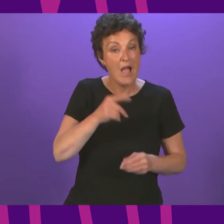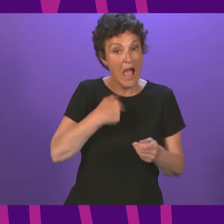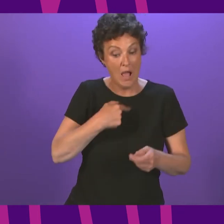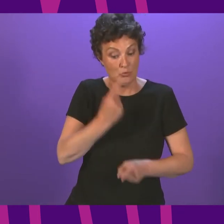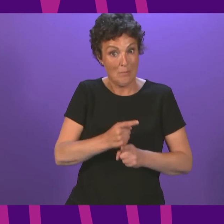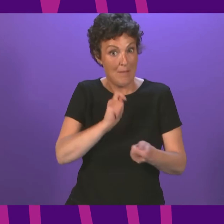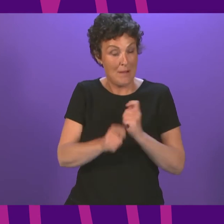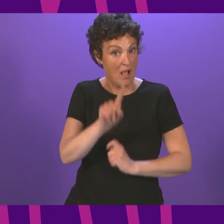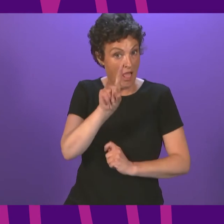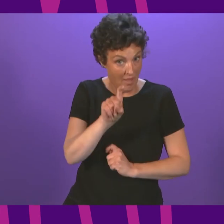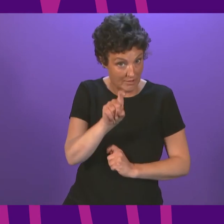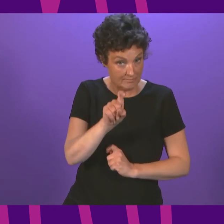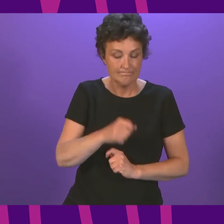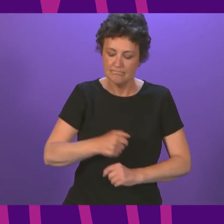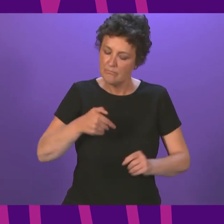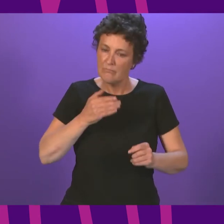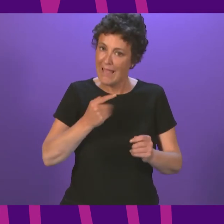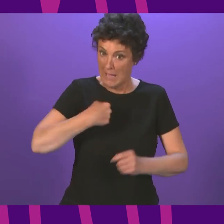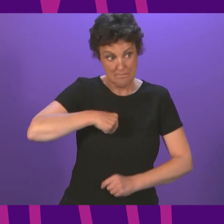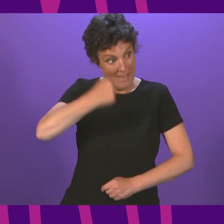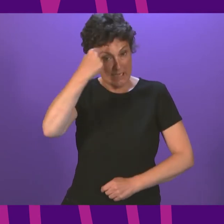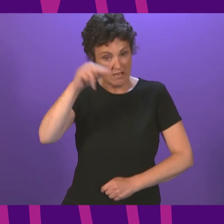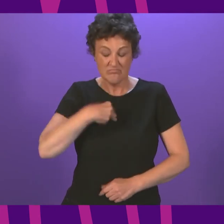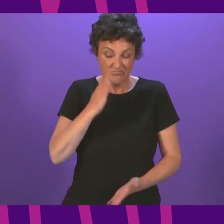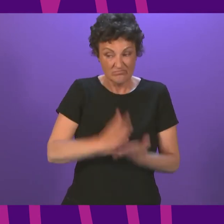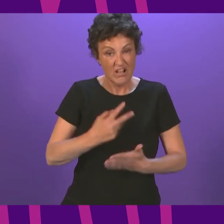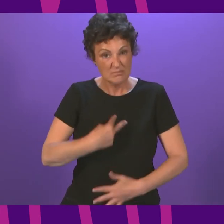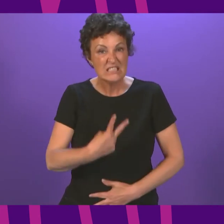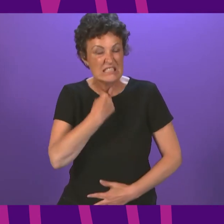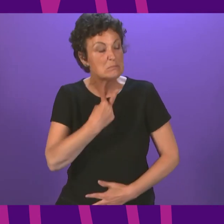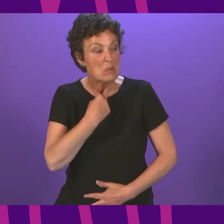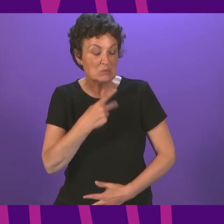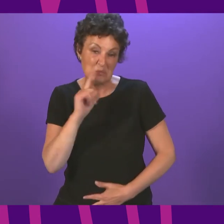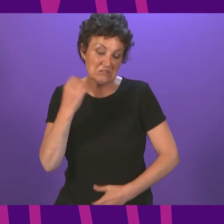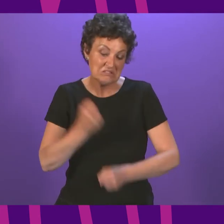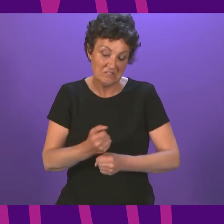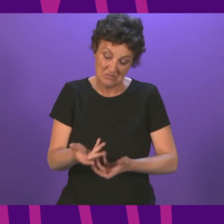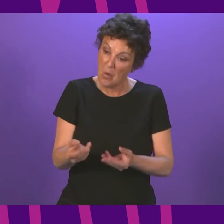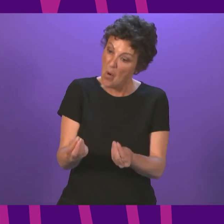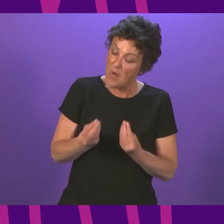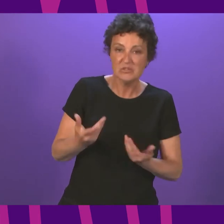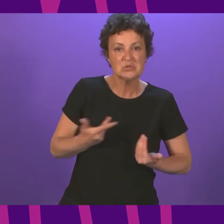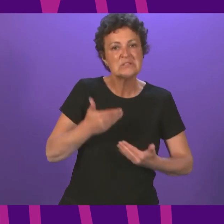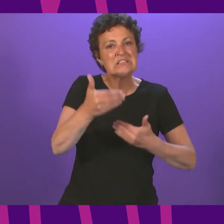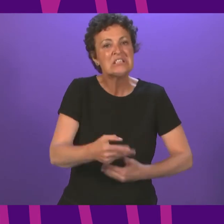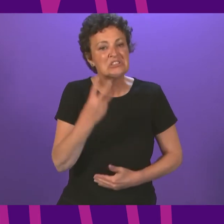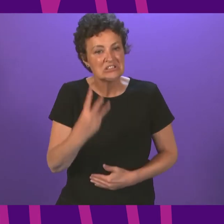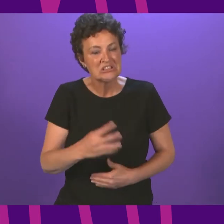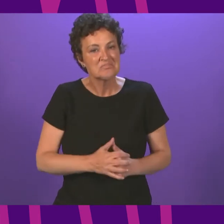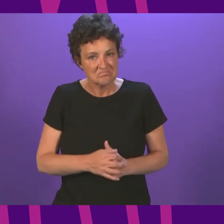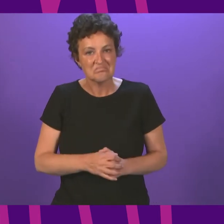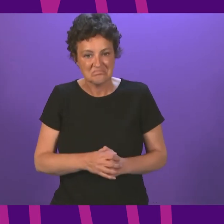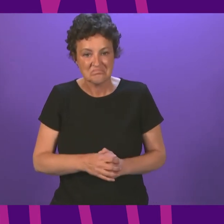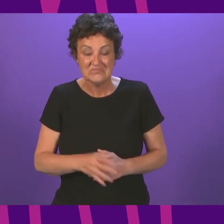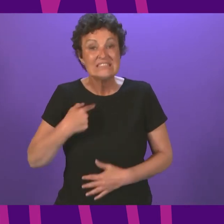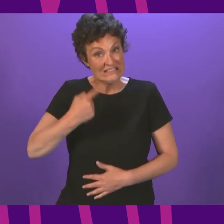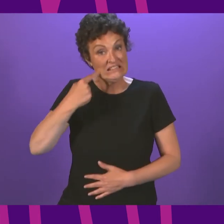I am disappointed in what the Government has presented at stage 3. I took the Government’s